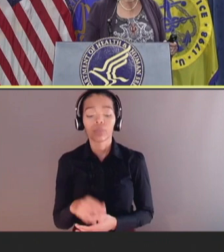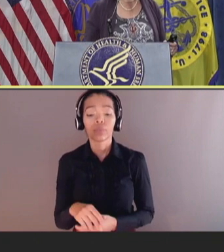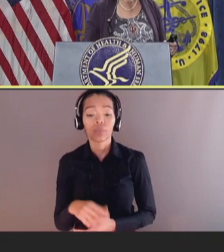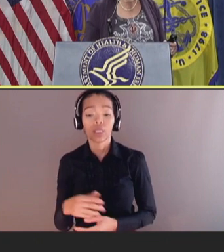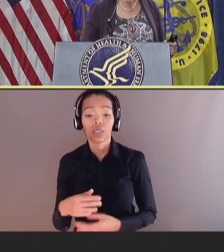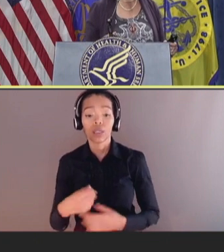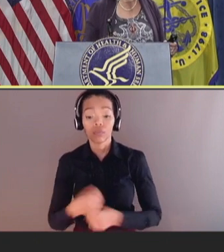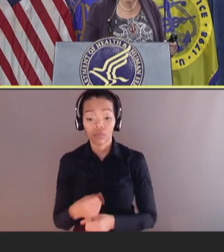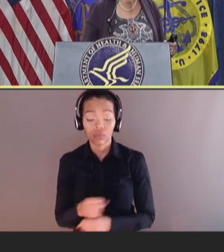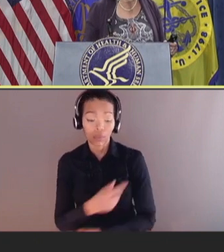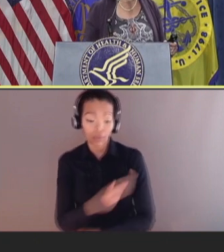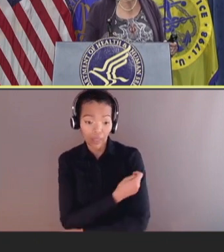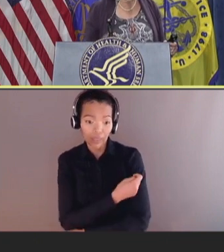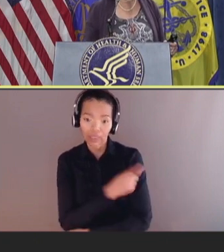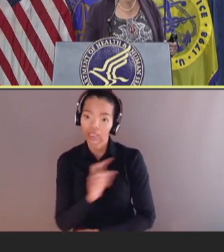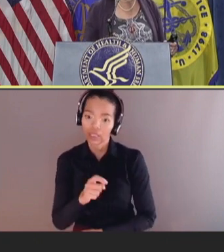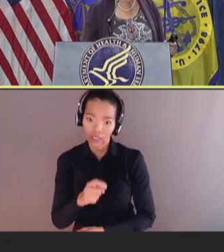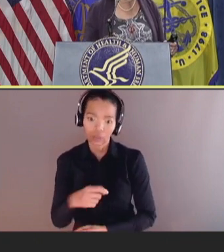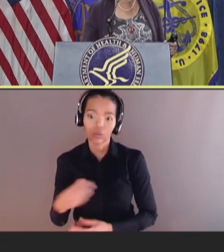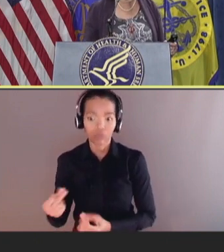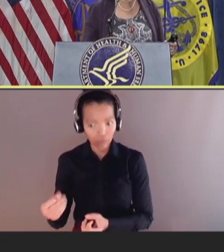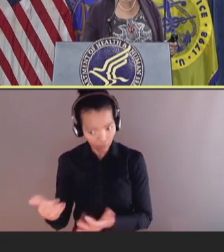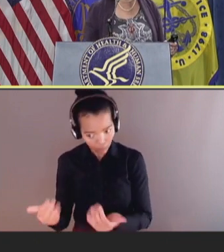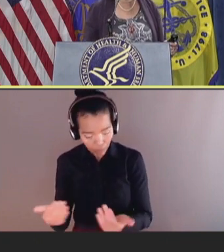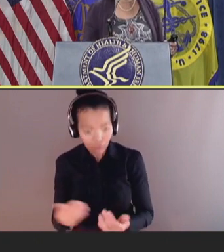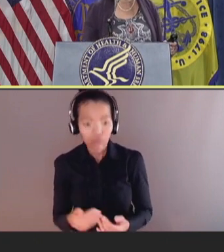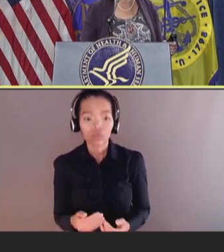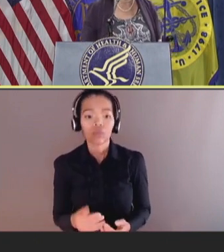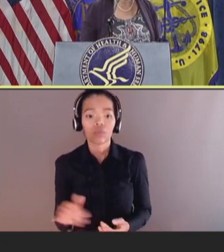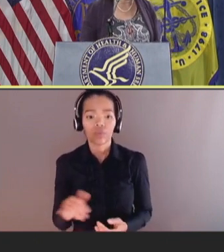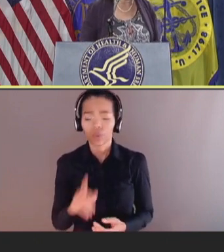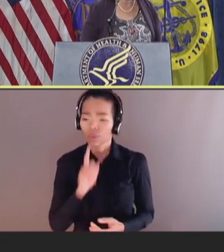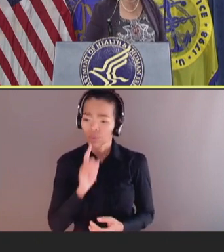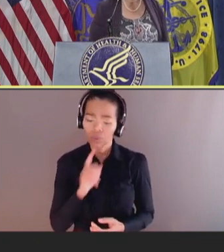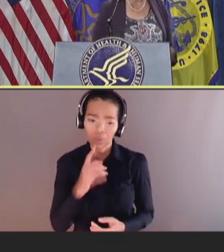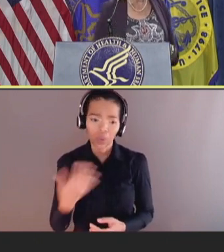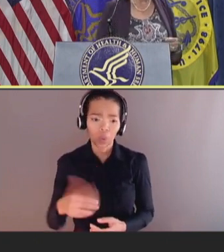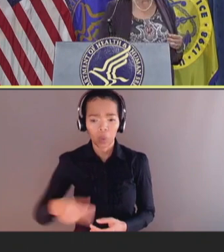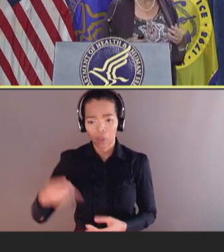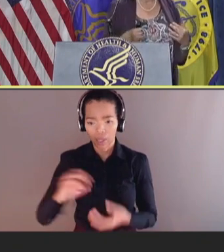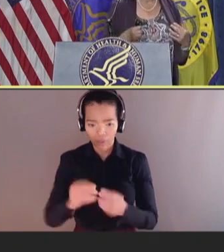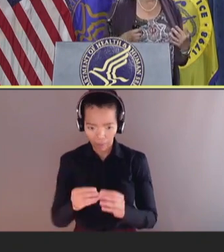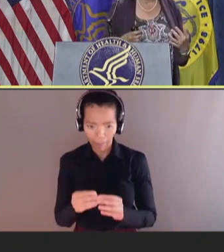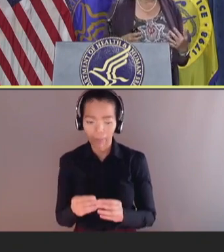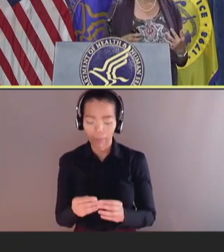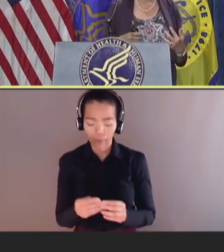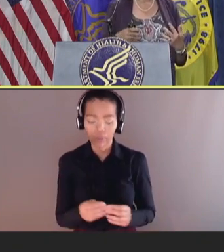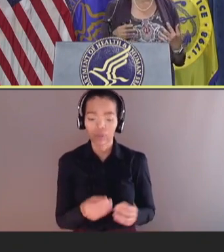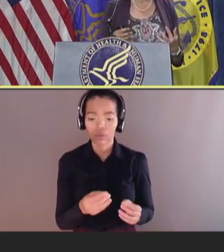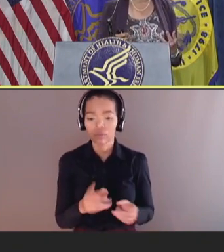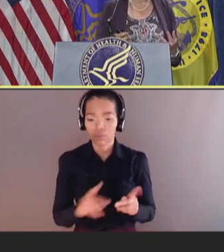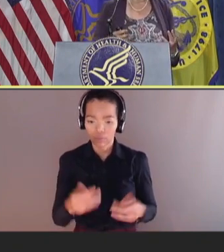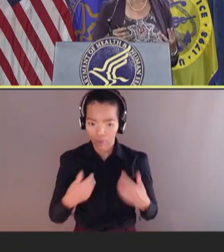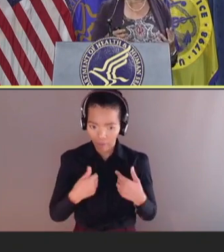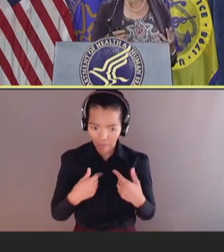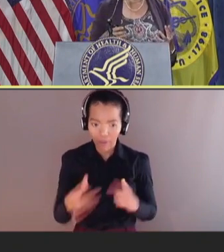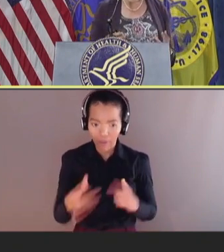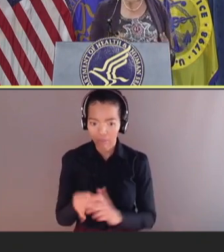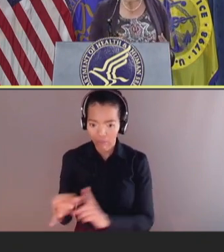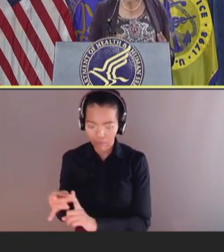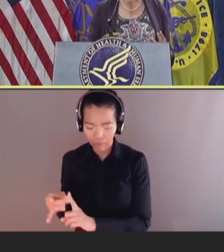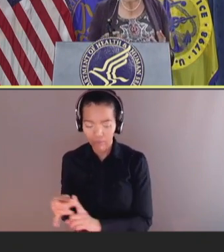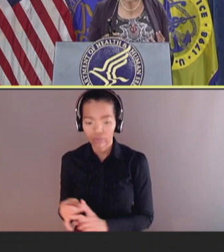are a very significant number of cases of TB. And when you think about it, the burden is